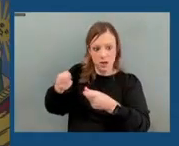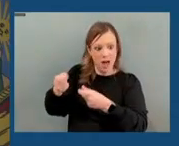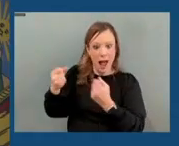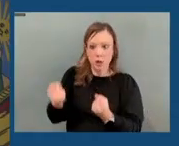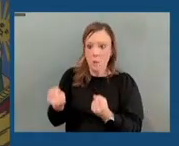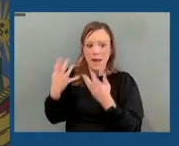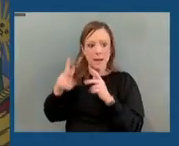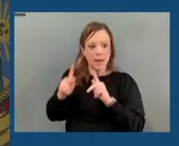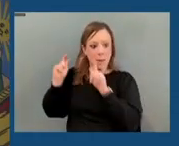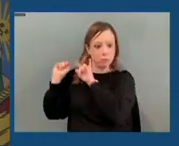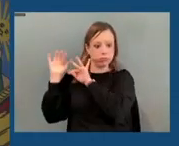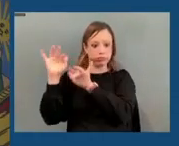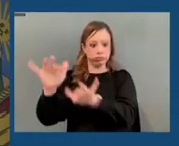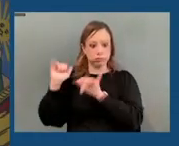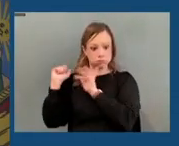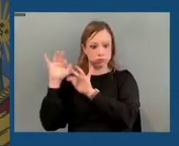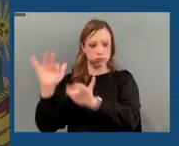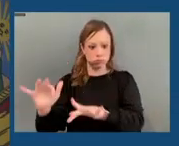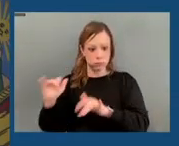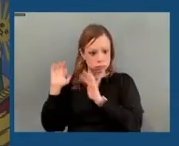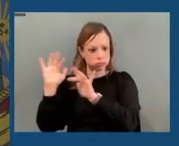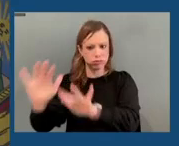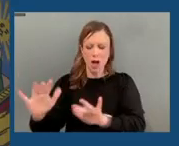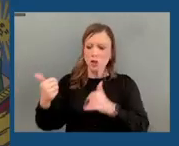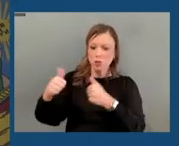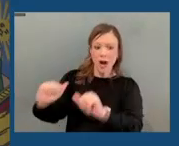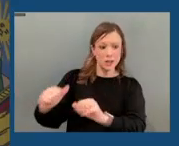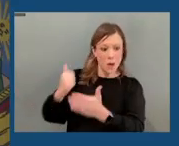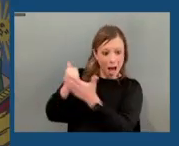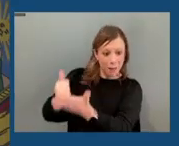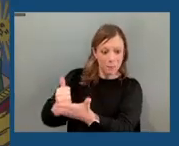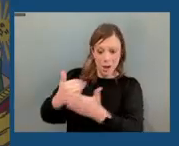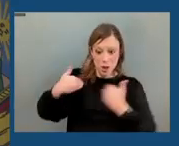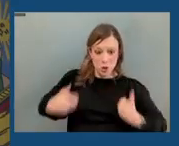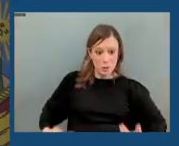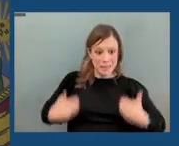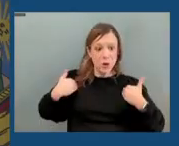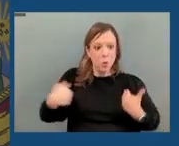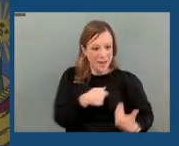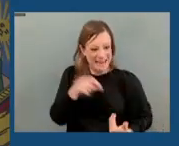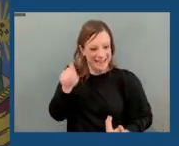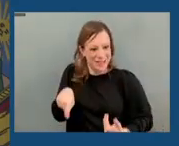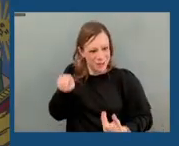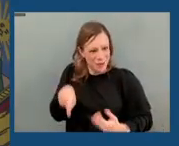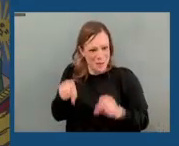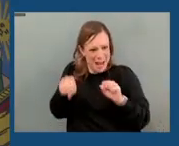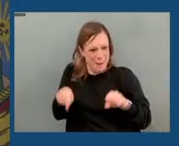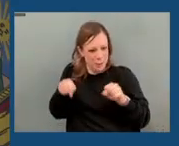the likes of which we've never seen and no one other state has ever seen. We have to get our arms around that and it has to stop by stemming